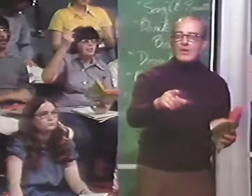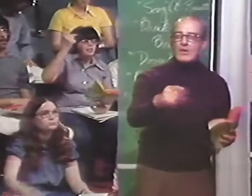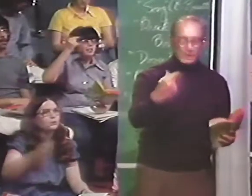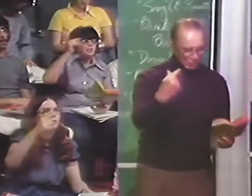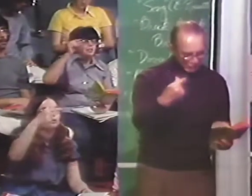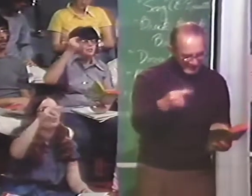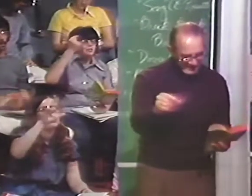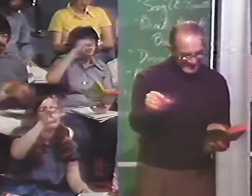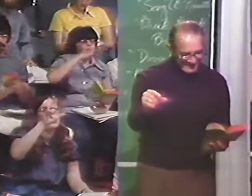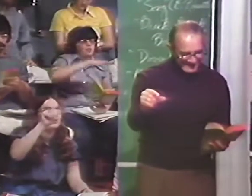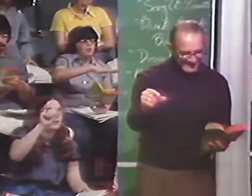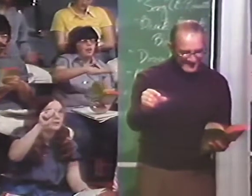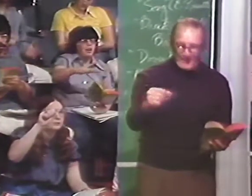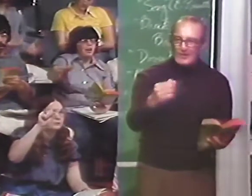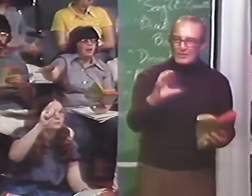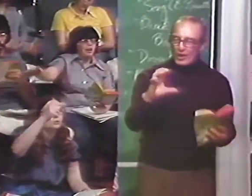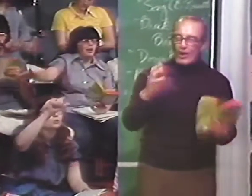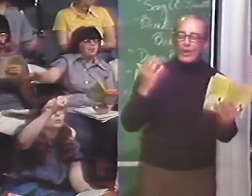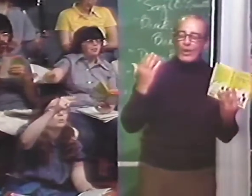THE GRASS GREEN.